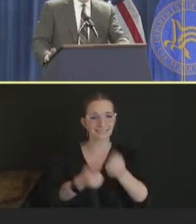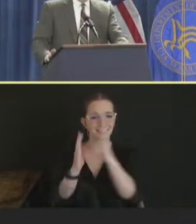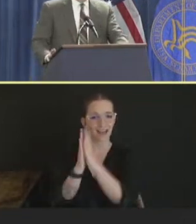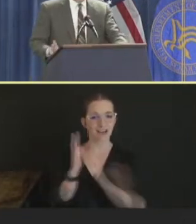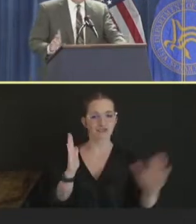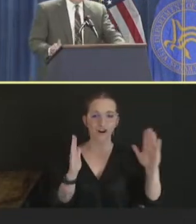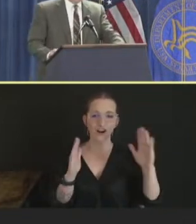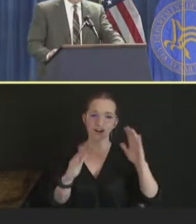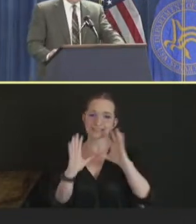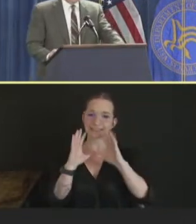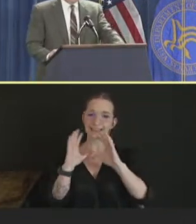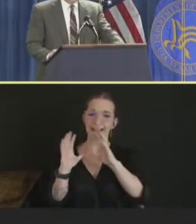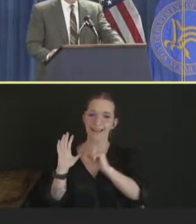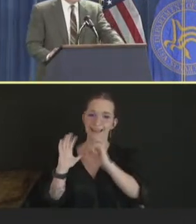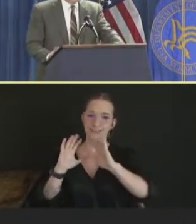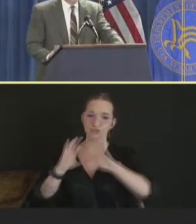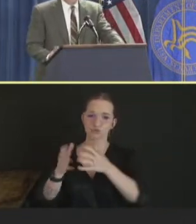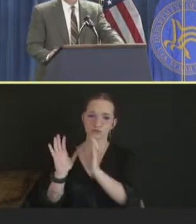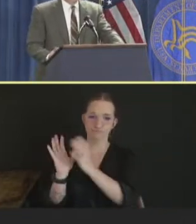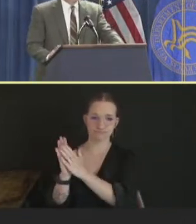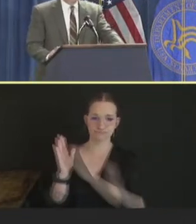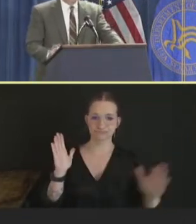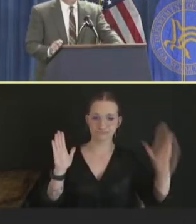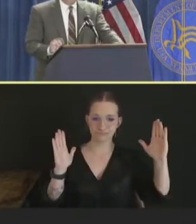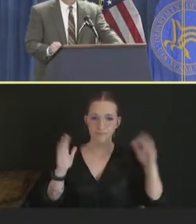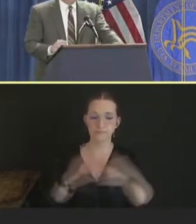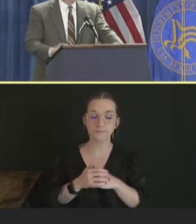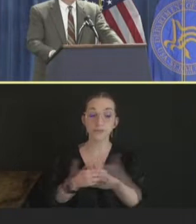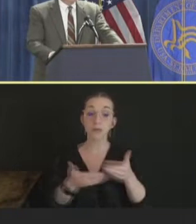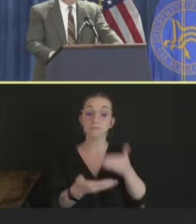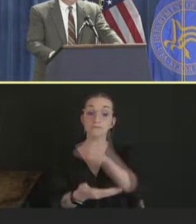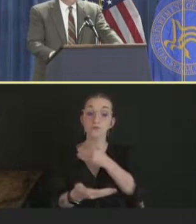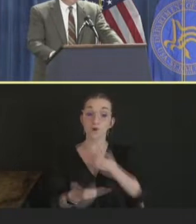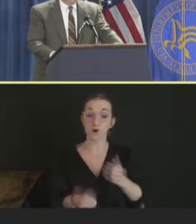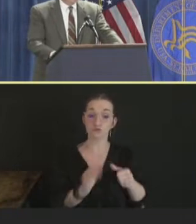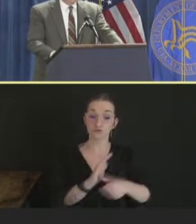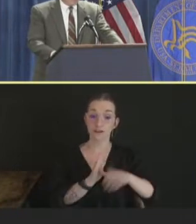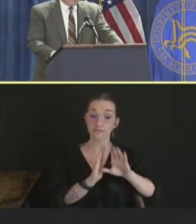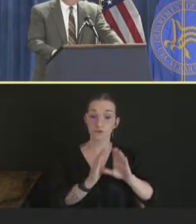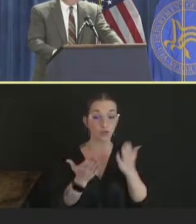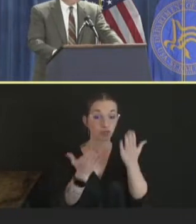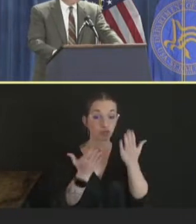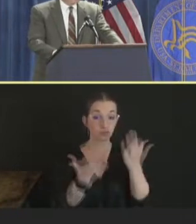Before reviewing the recommendations, I did want to talk briefly about confidence itself